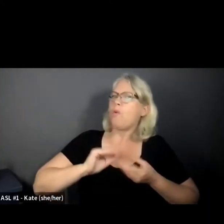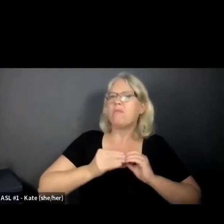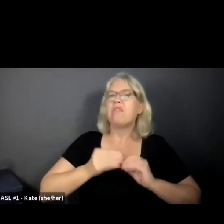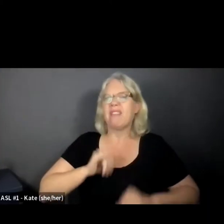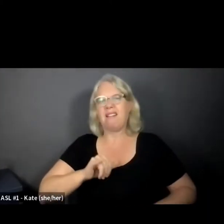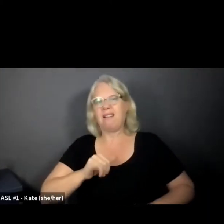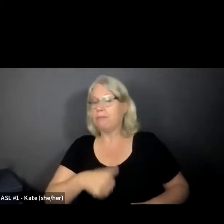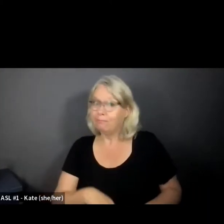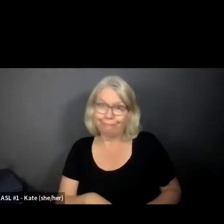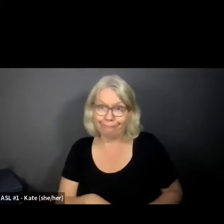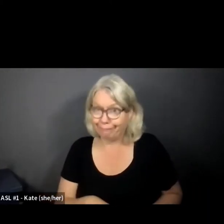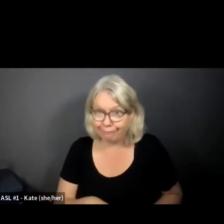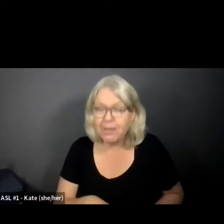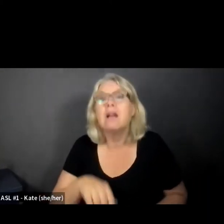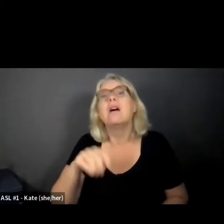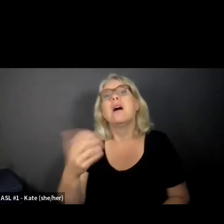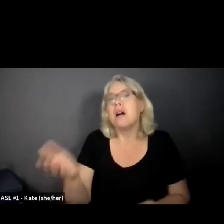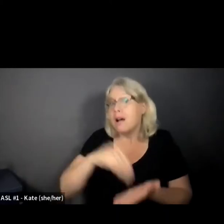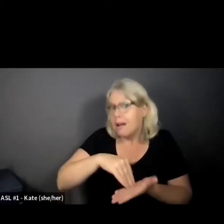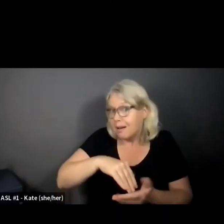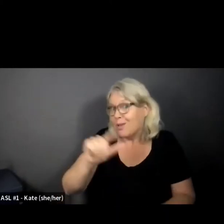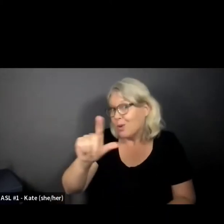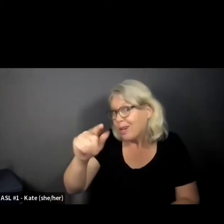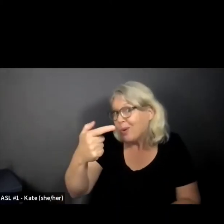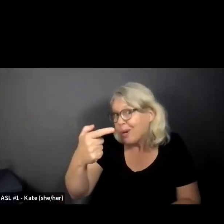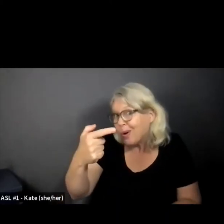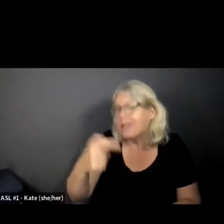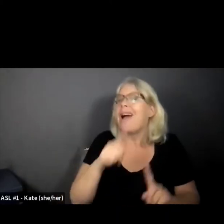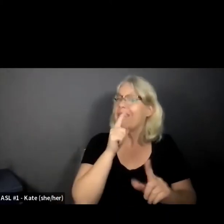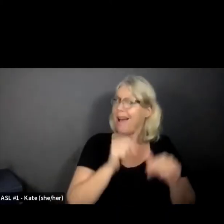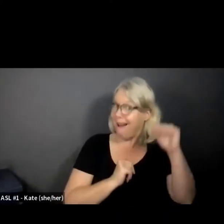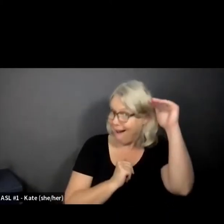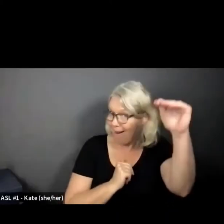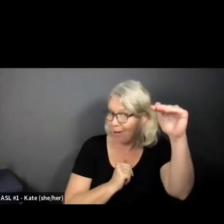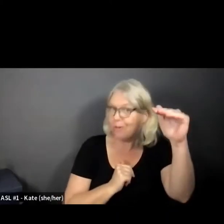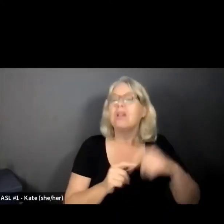THIS TIME AN ADULT WITH A DISABILITY WHO WAS DENIED A SERVICE IN A RESTAURANT IN 2021.